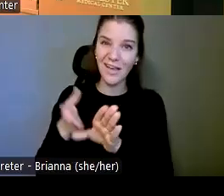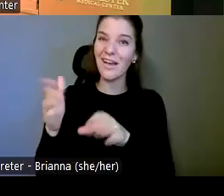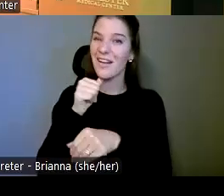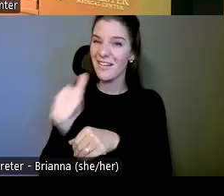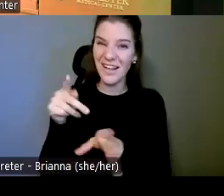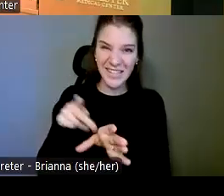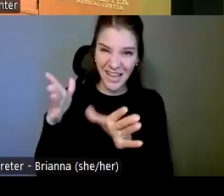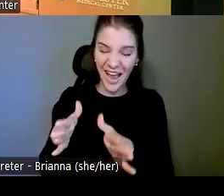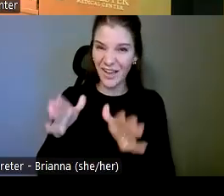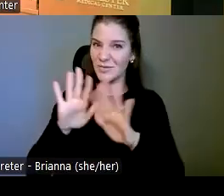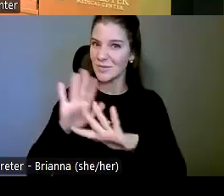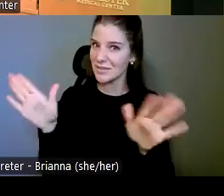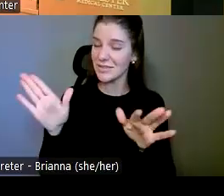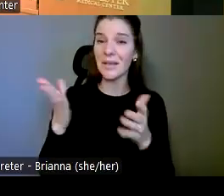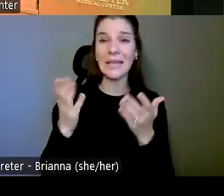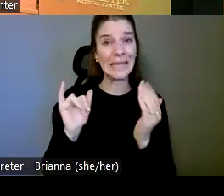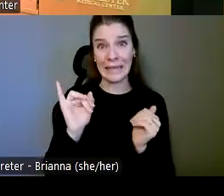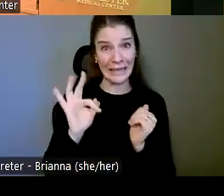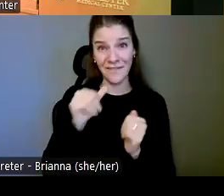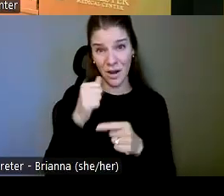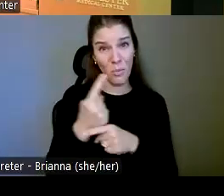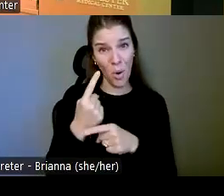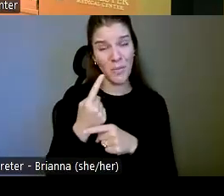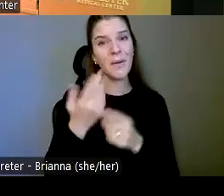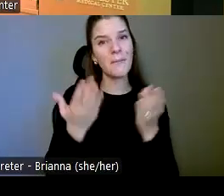to say hey maybe it's not appropriate maybe we need to get you with a social worker you